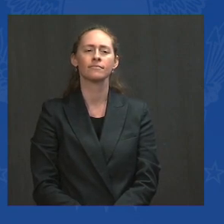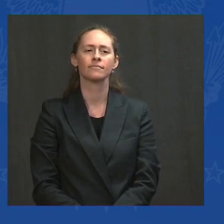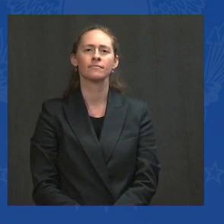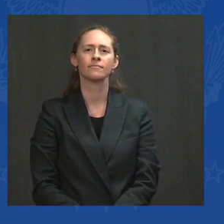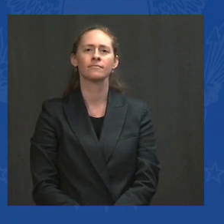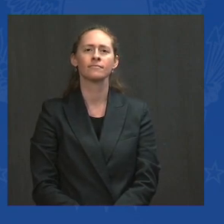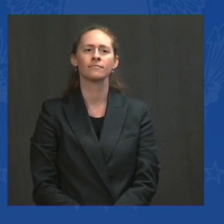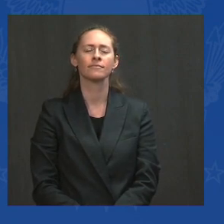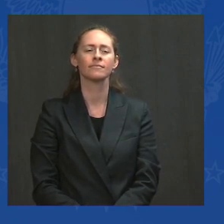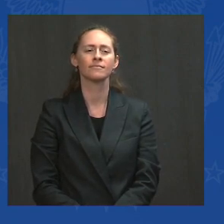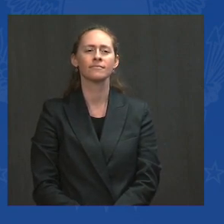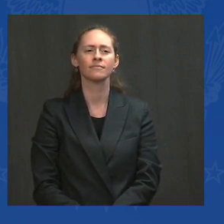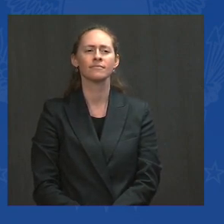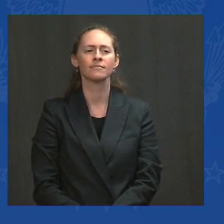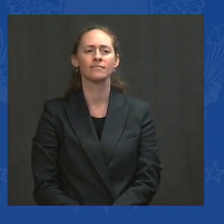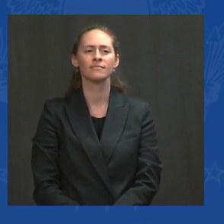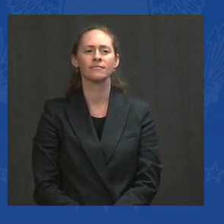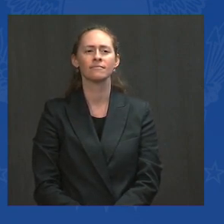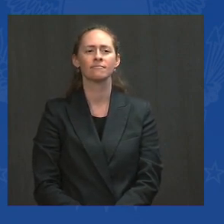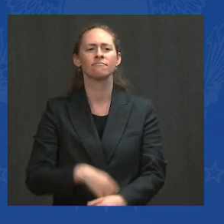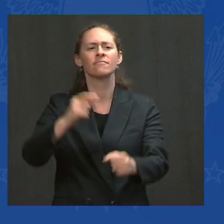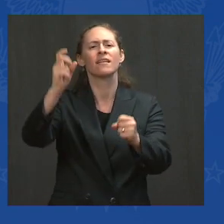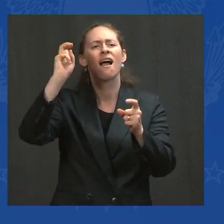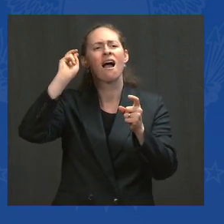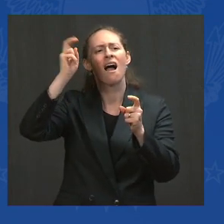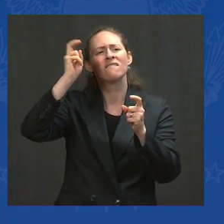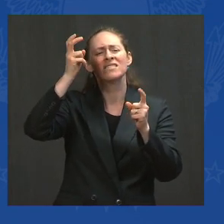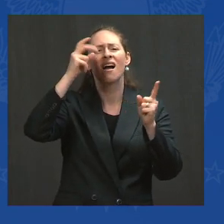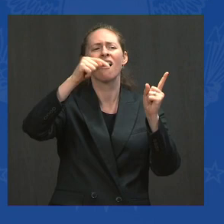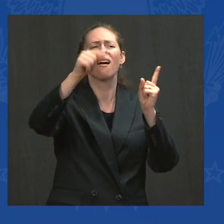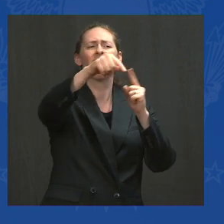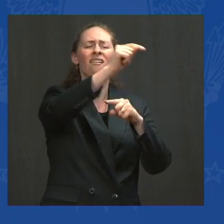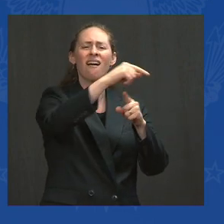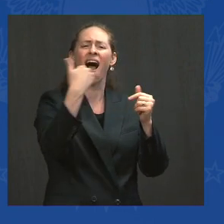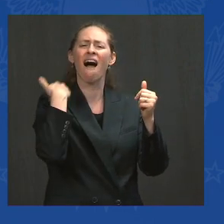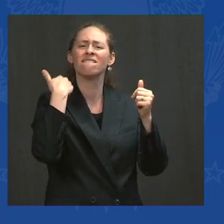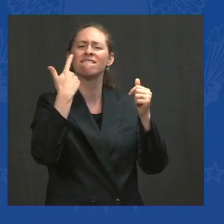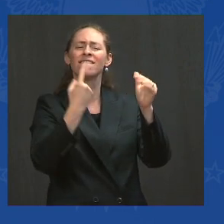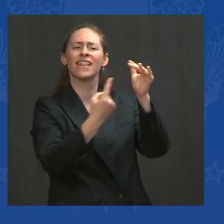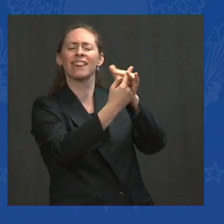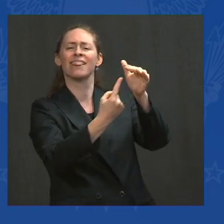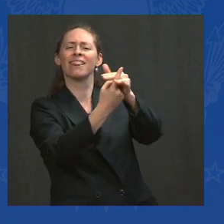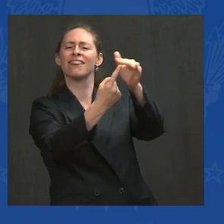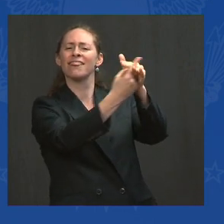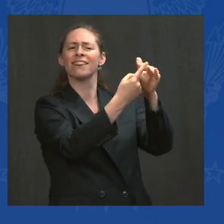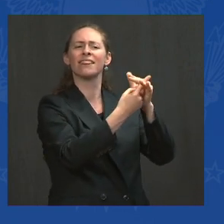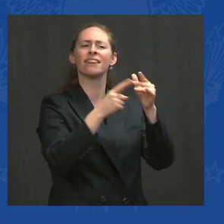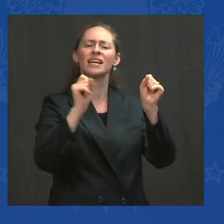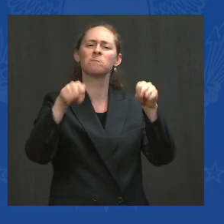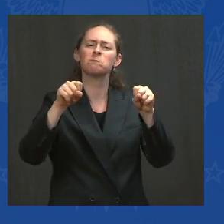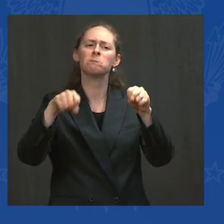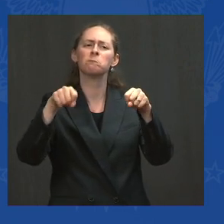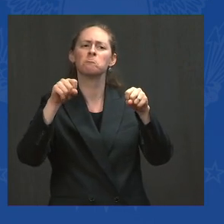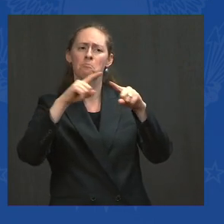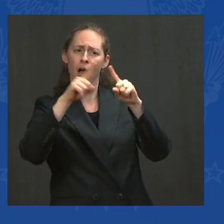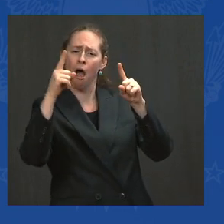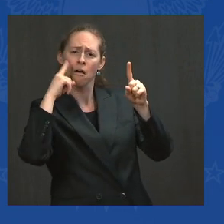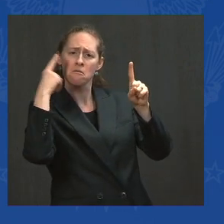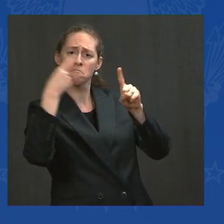been corruption. The question is, can there be an agreement on unity of purpose? What is the objective?